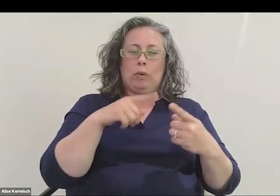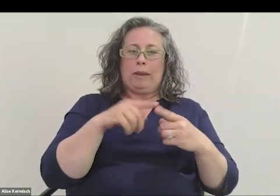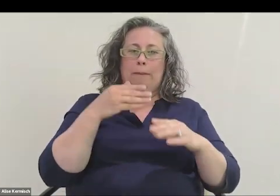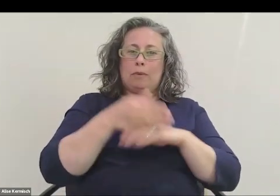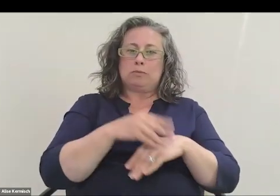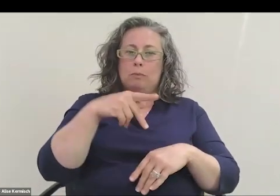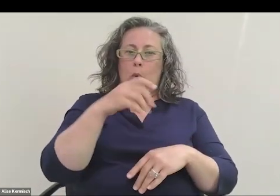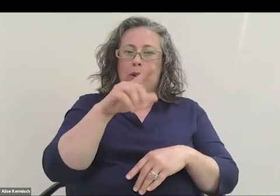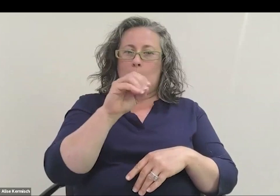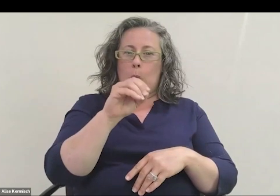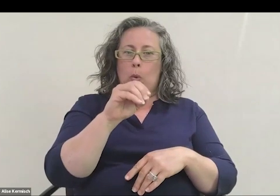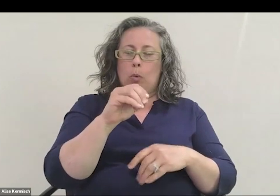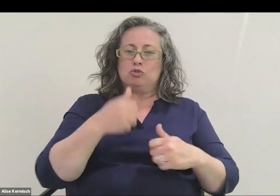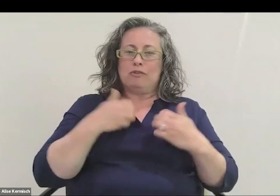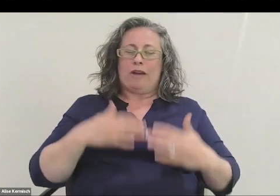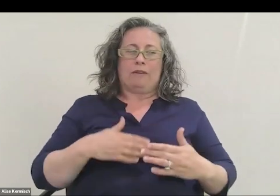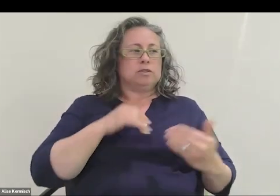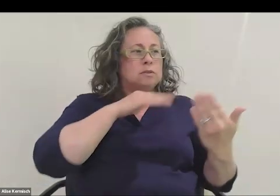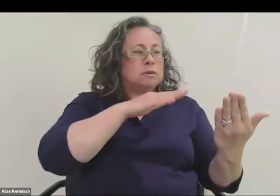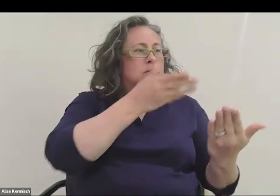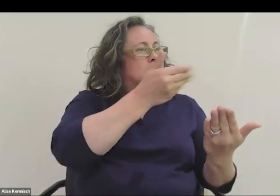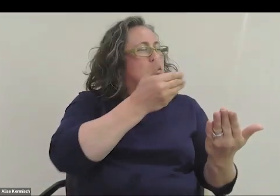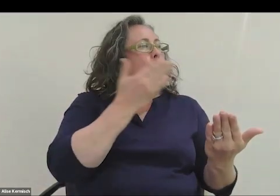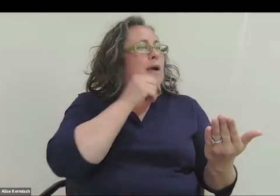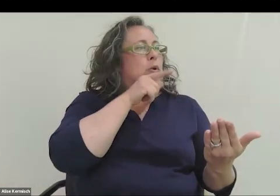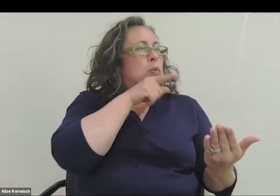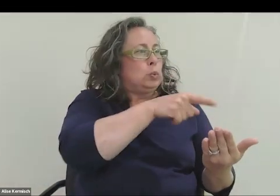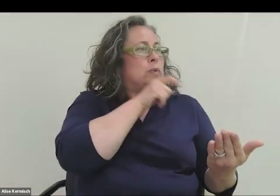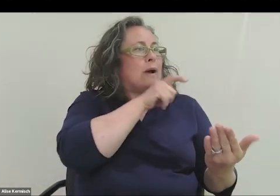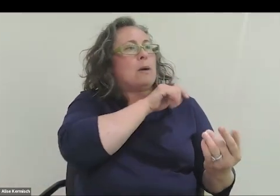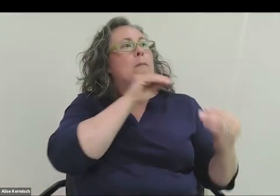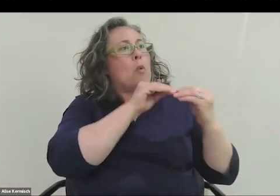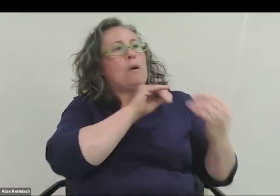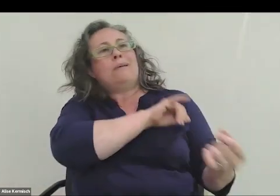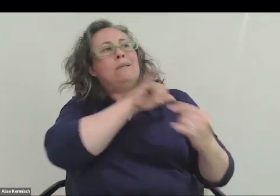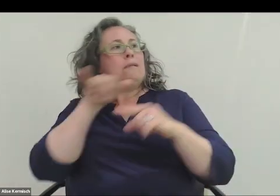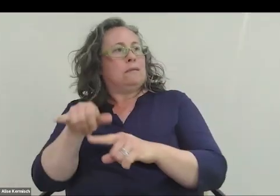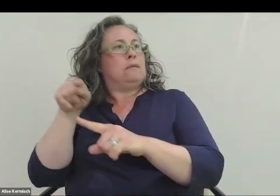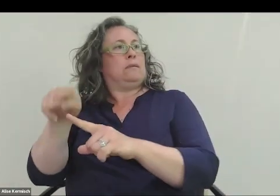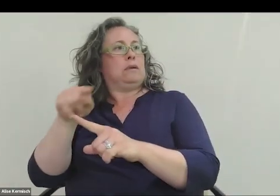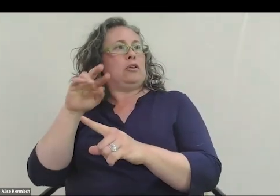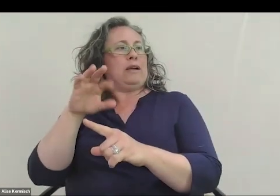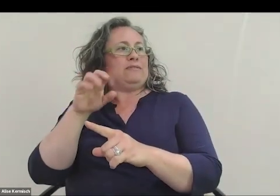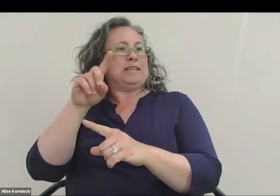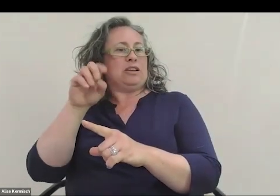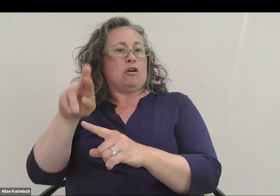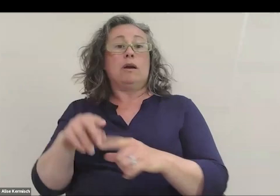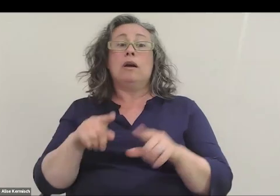"Well, why aren't you like him? Are you not working hard enough to be rehabilitated?" We have stories like Harriet Tubman, who never gets credited